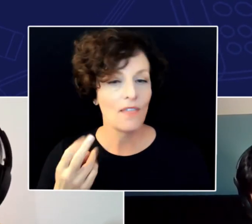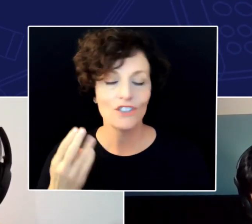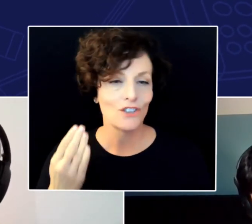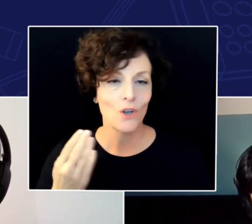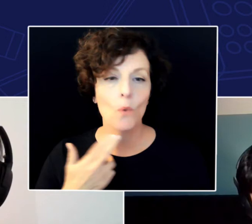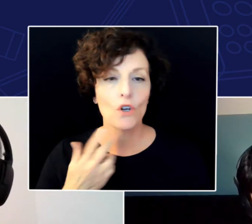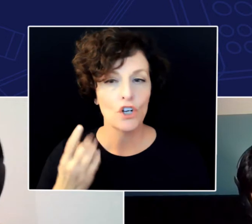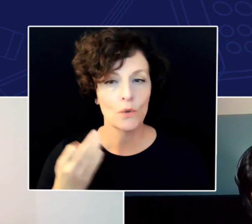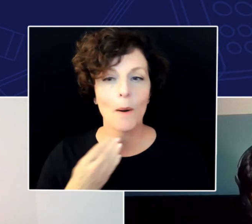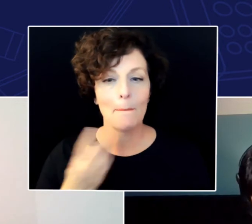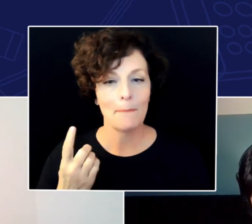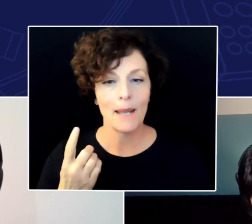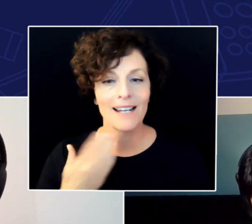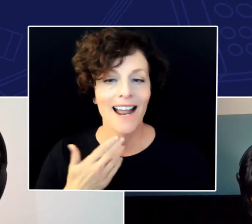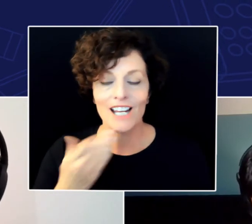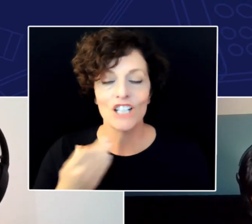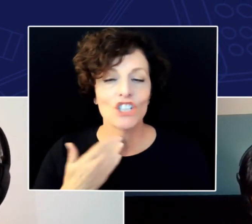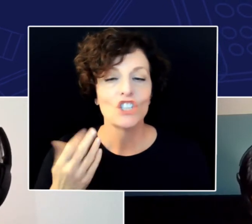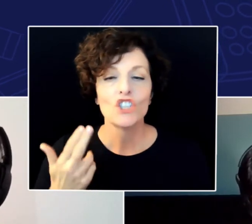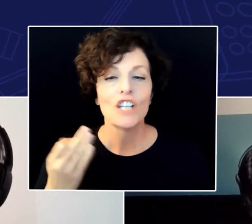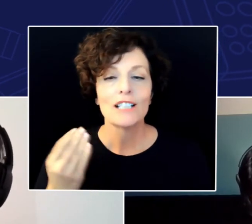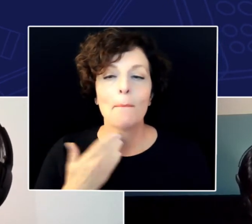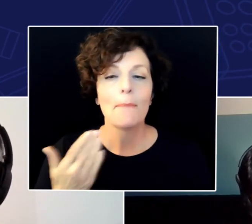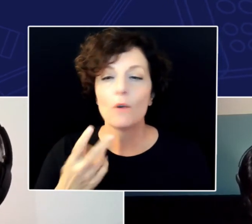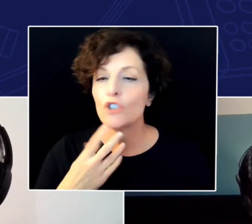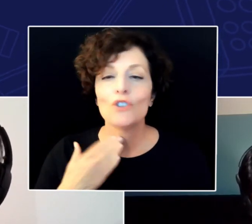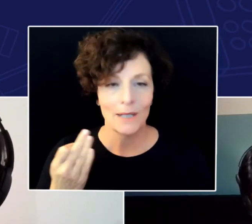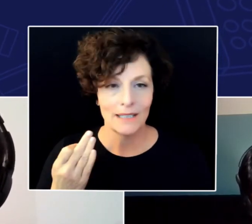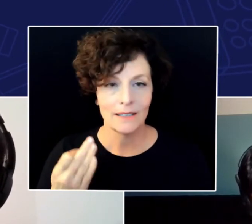There's no good or bad. I guess it's just about choice.